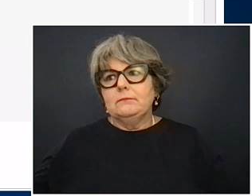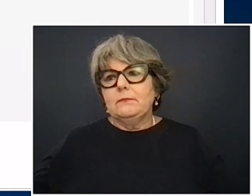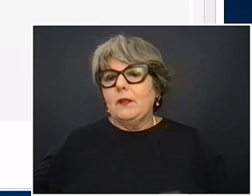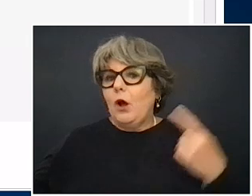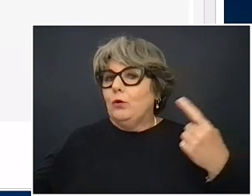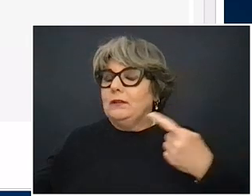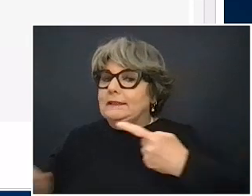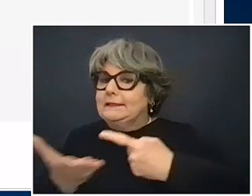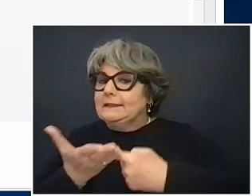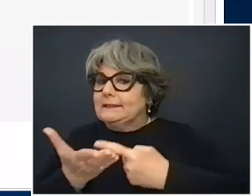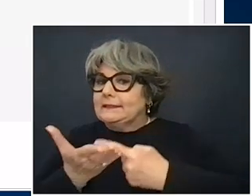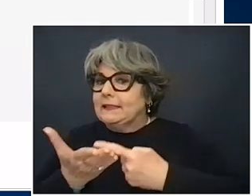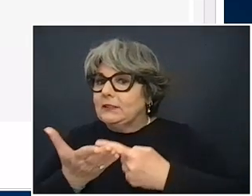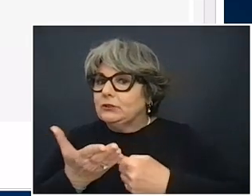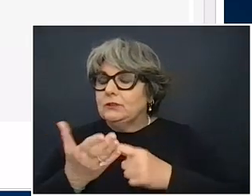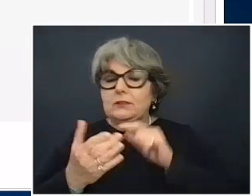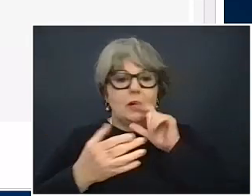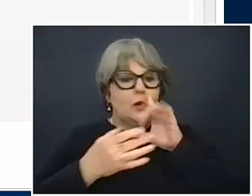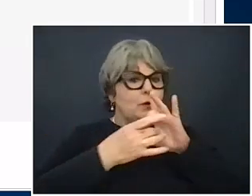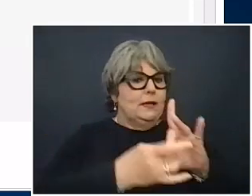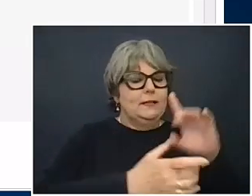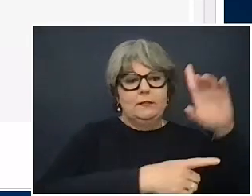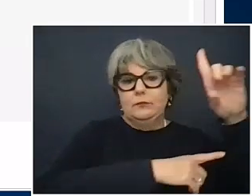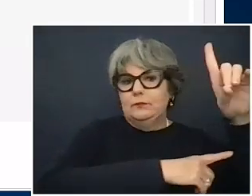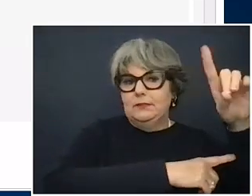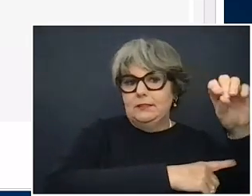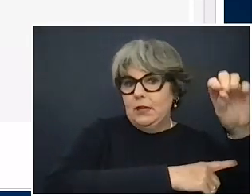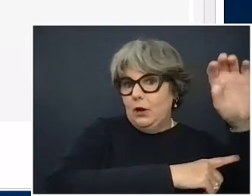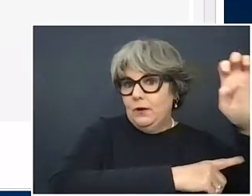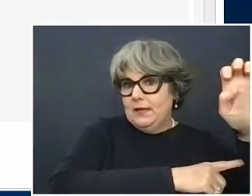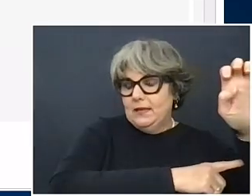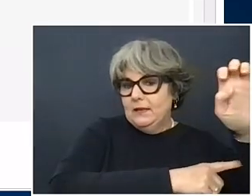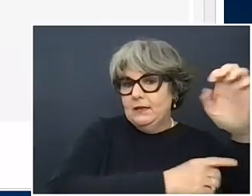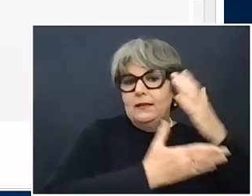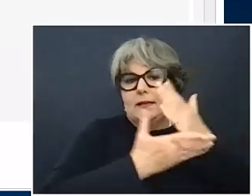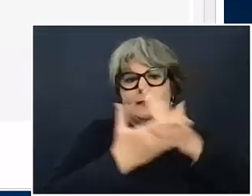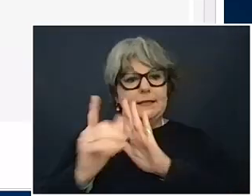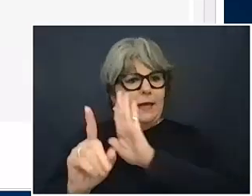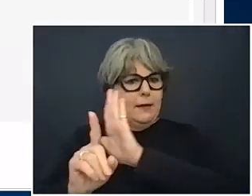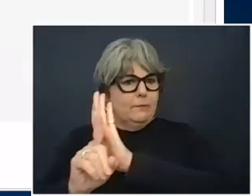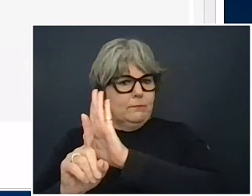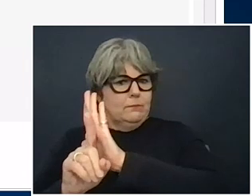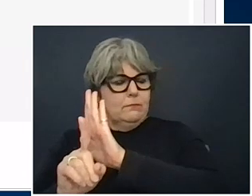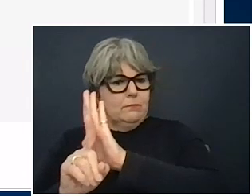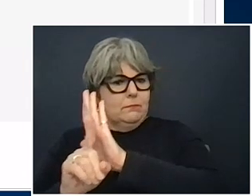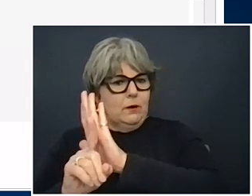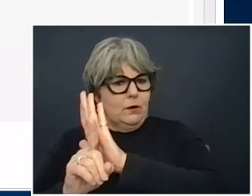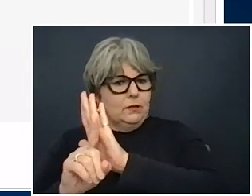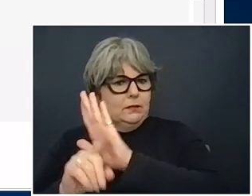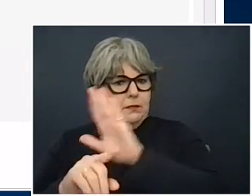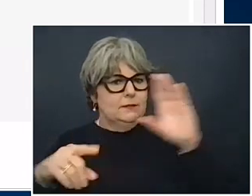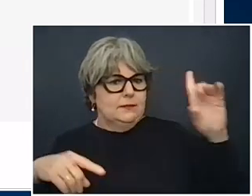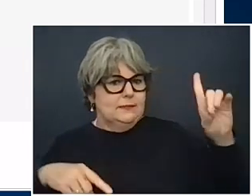anything with education yet, whether that is part of your- whether that's something the Department needs, would it just be a